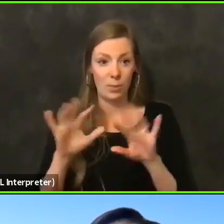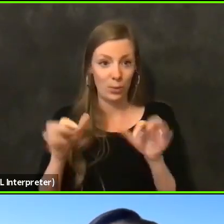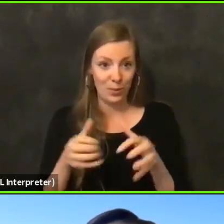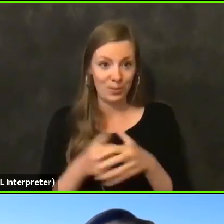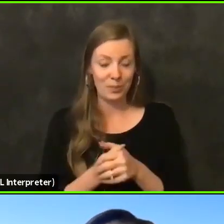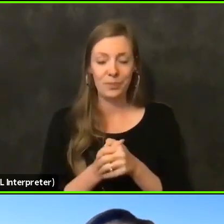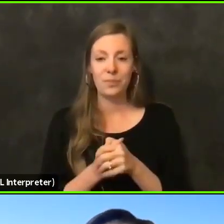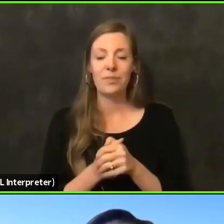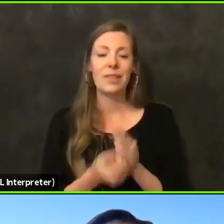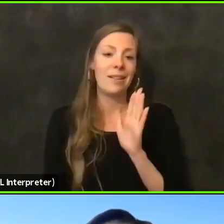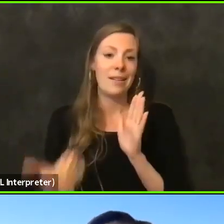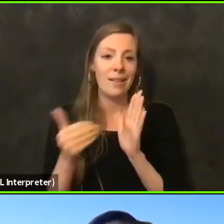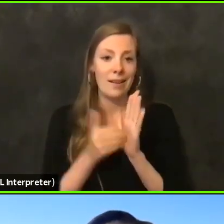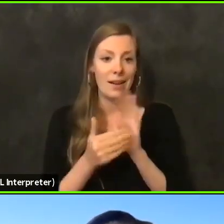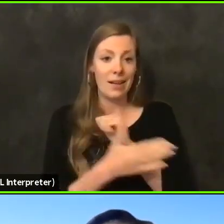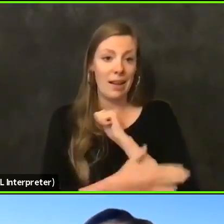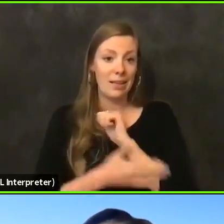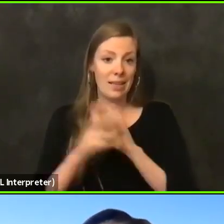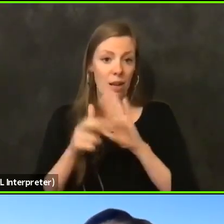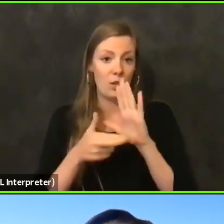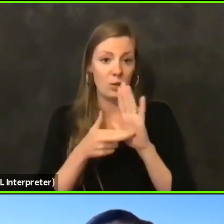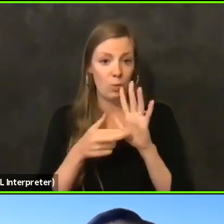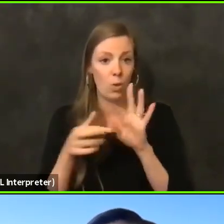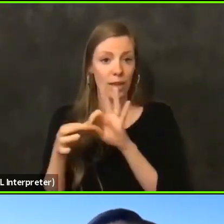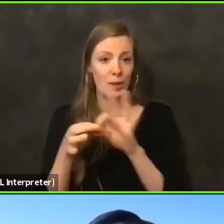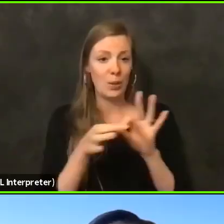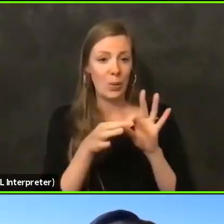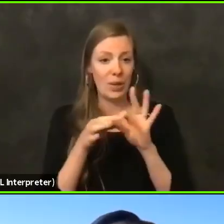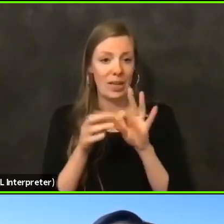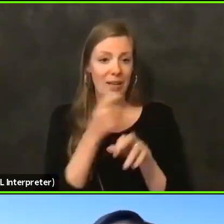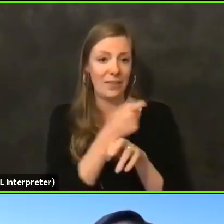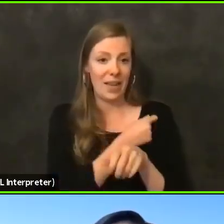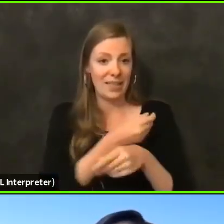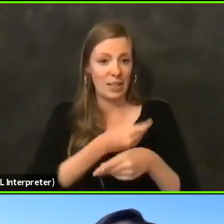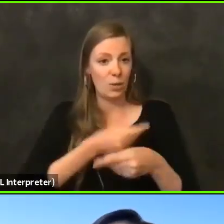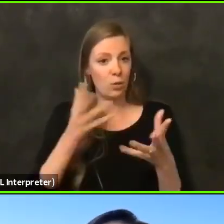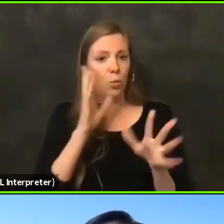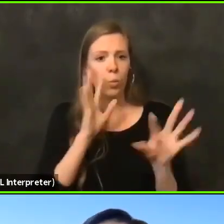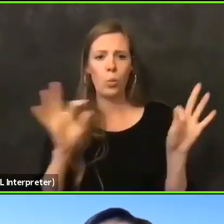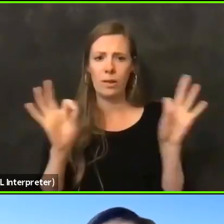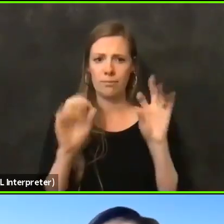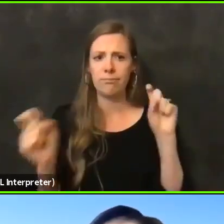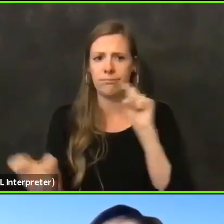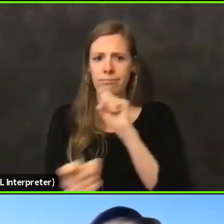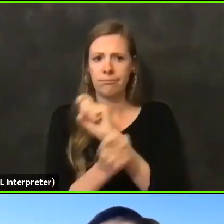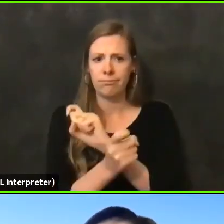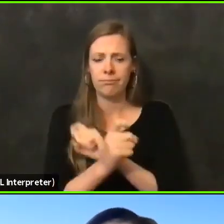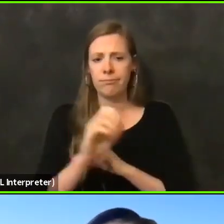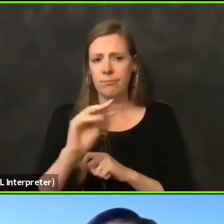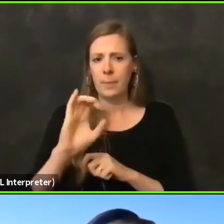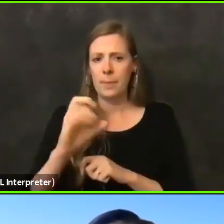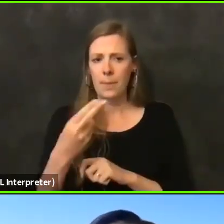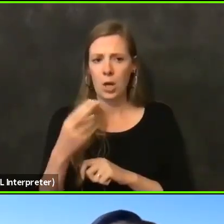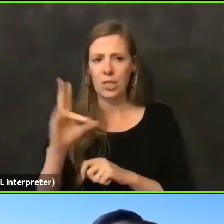Again, the county's role in coordinating vaccine distribution will significantly change on March seven, when Blue Shield takes over as the third party administrator.